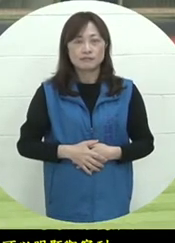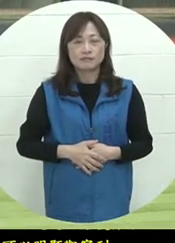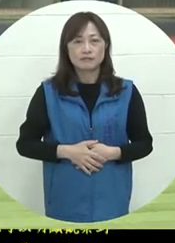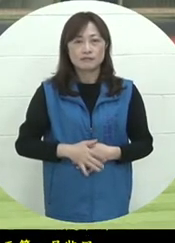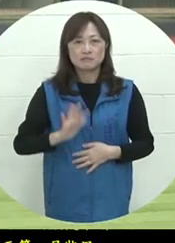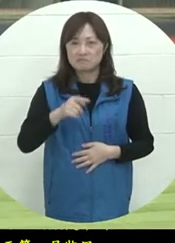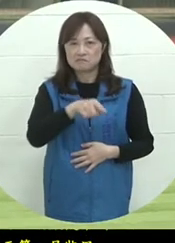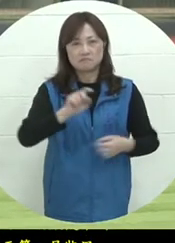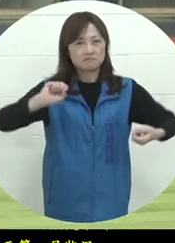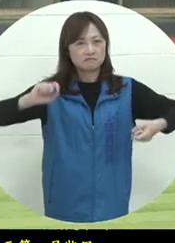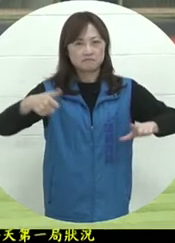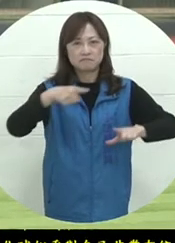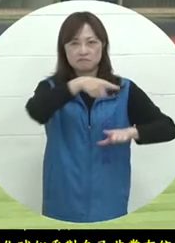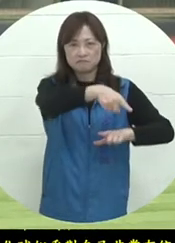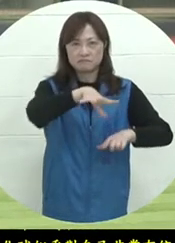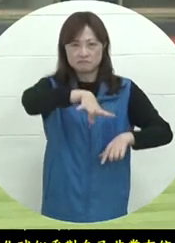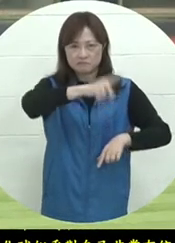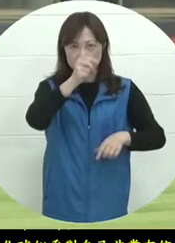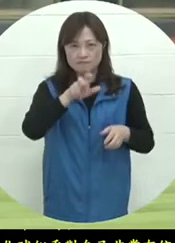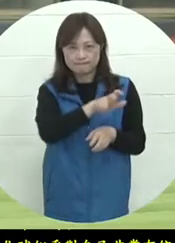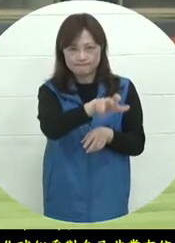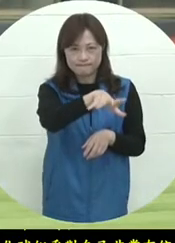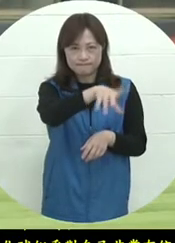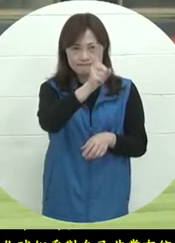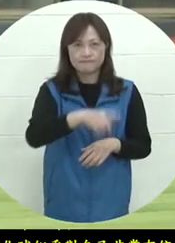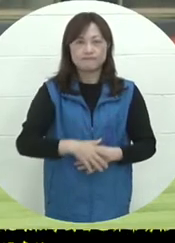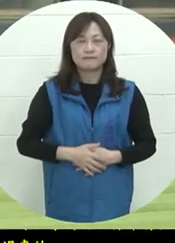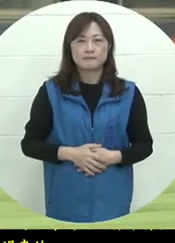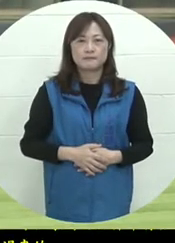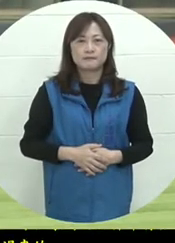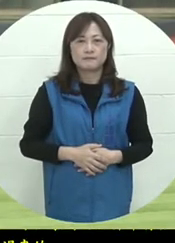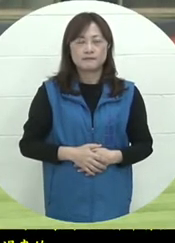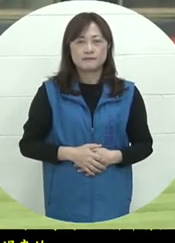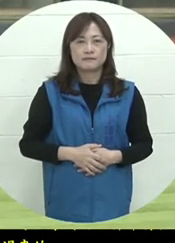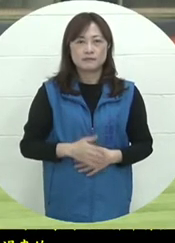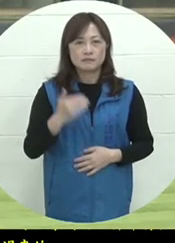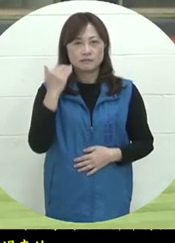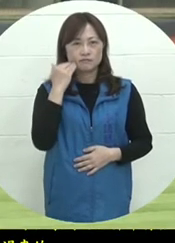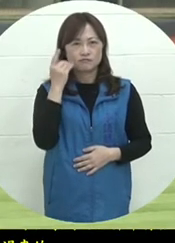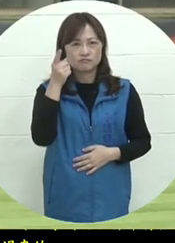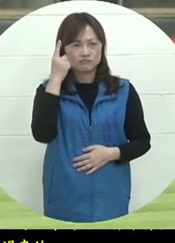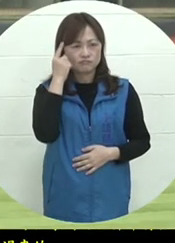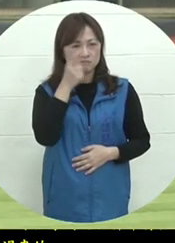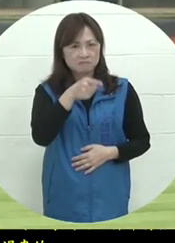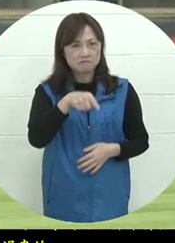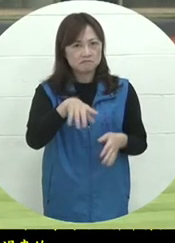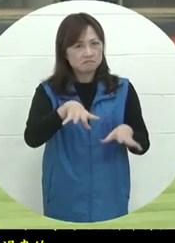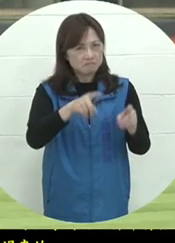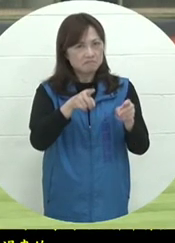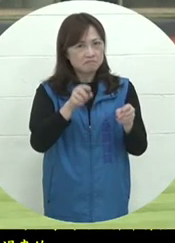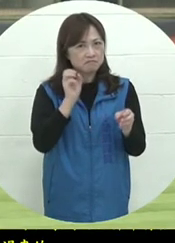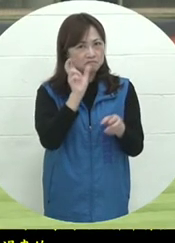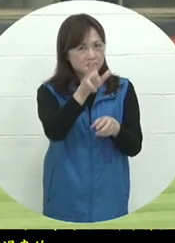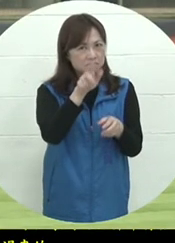it. It is obvious that his change ball goes in front. So when you think that he When the first ball is thrown and the change ball is not hit